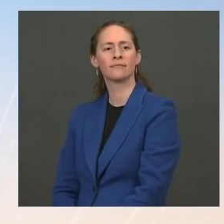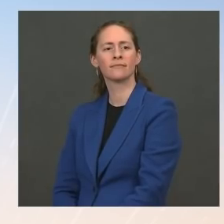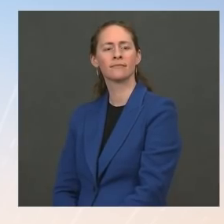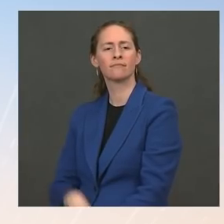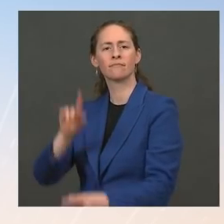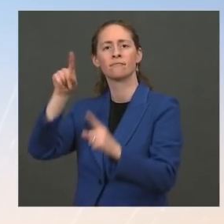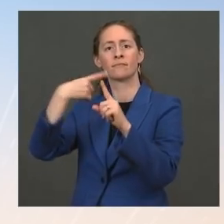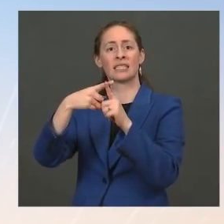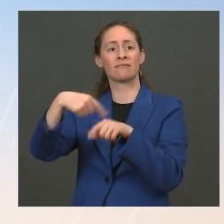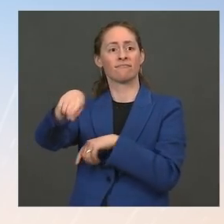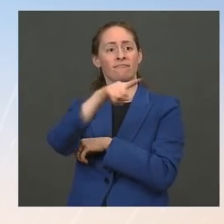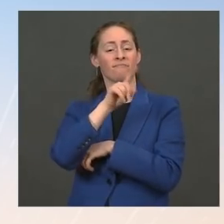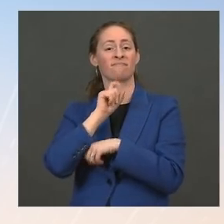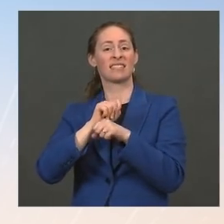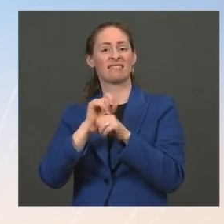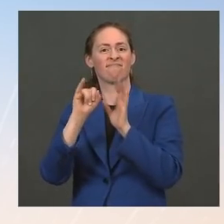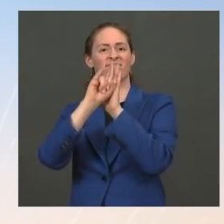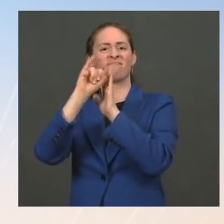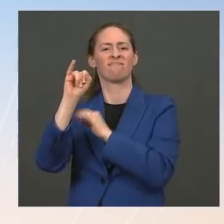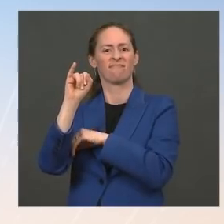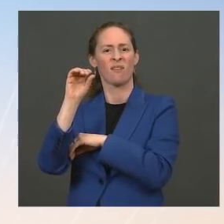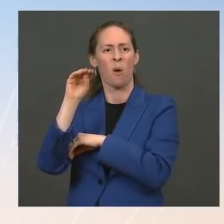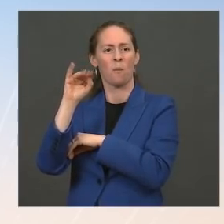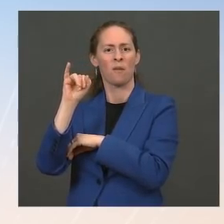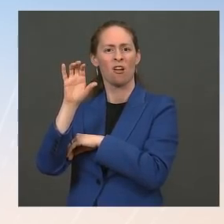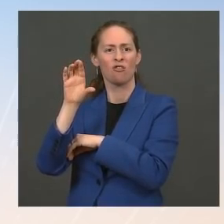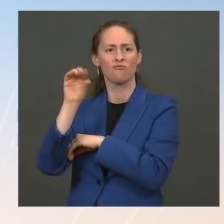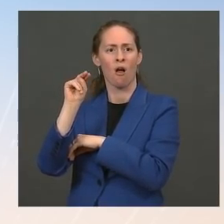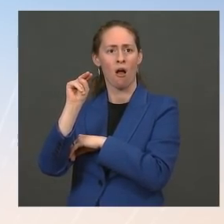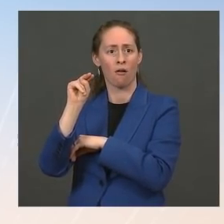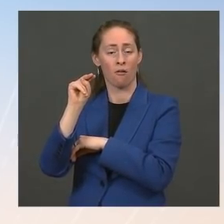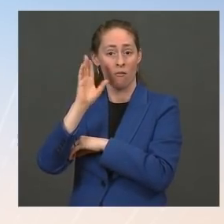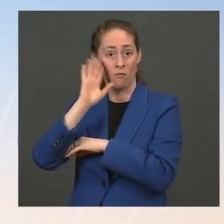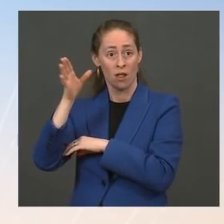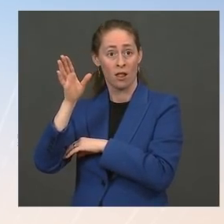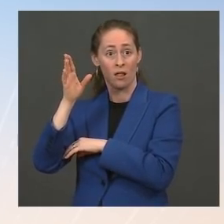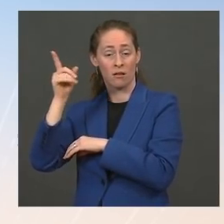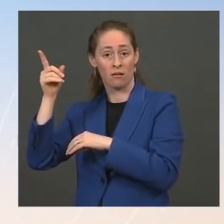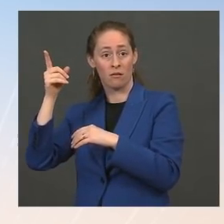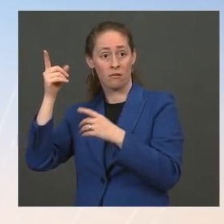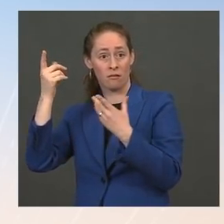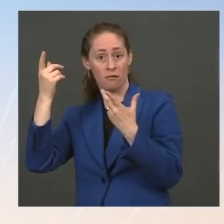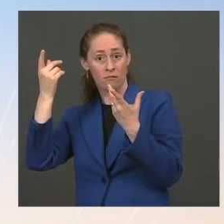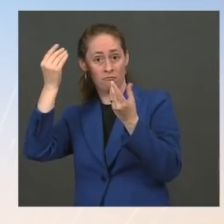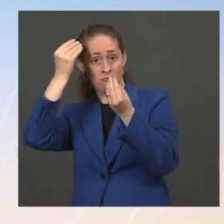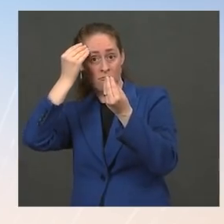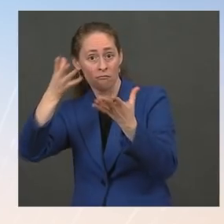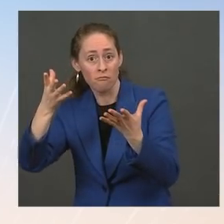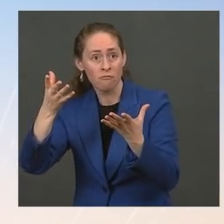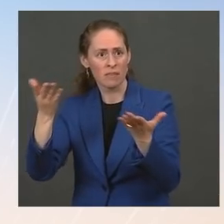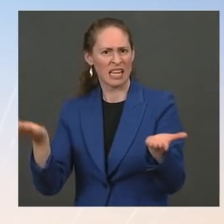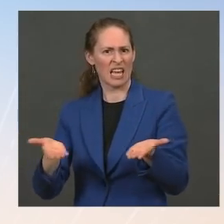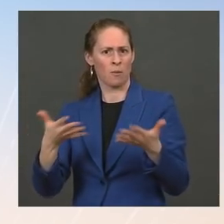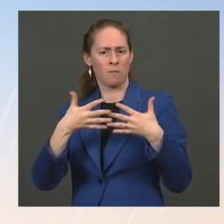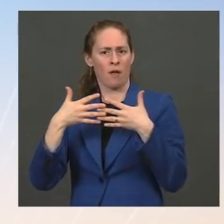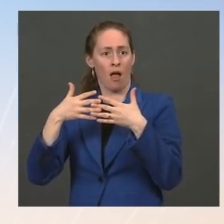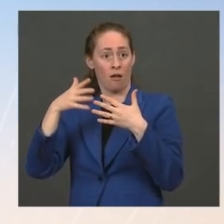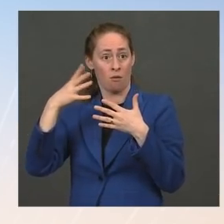is the White House going to announce that or the CDC or -- how will that be made publicly available? Ms. Psaki: It's a good question. I think the most important thing